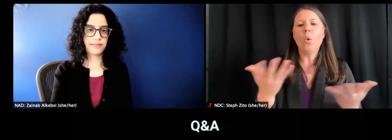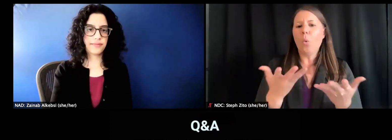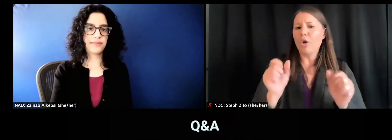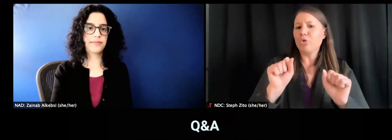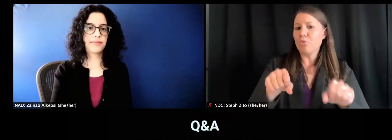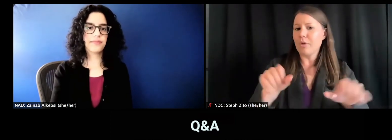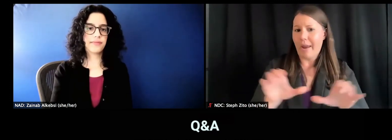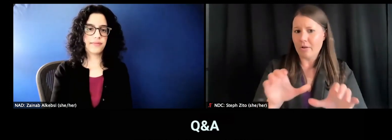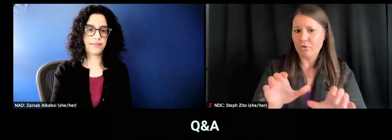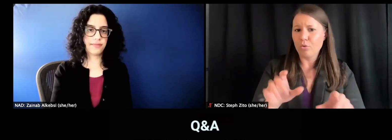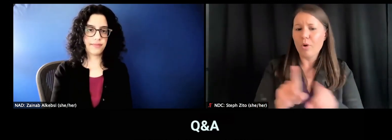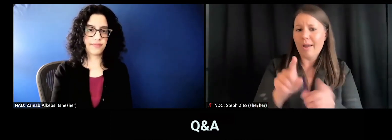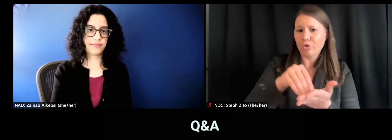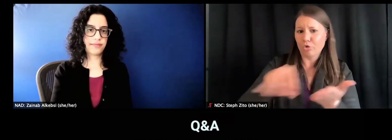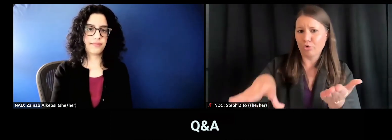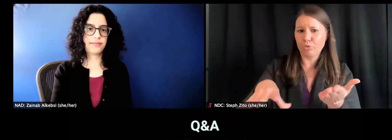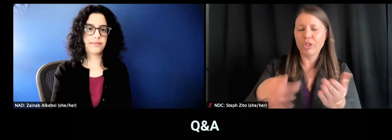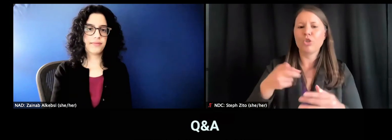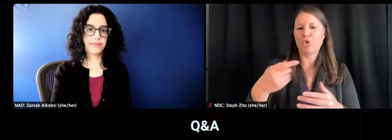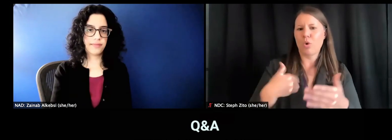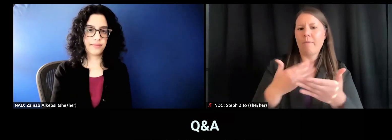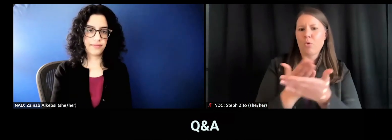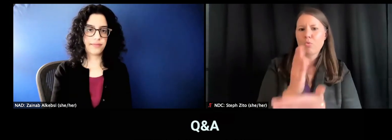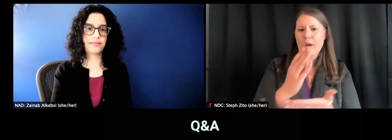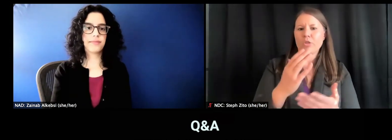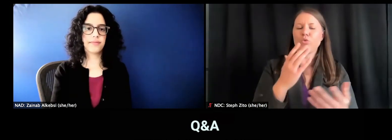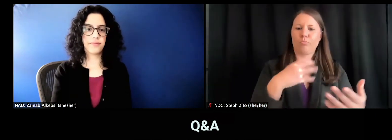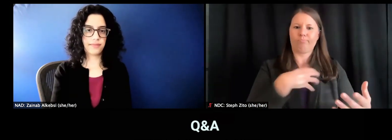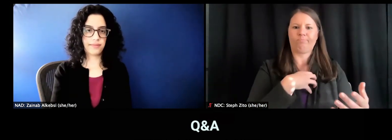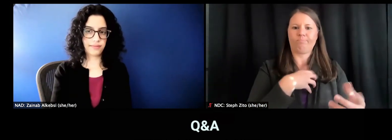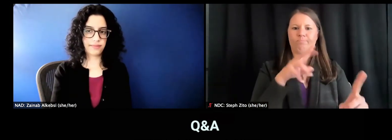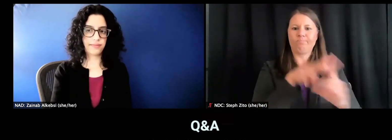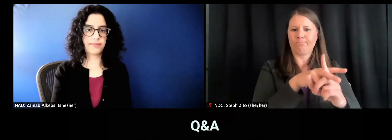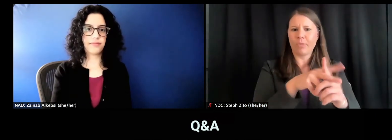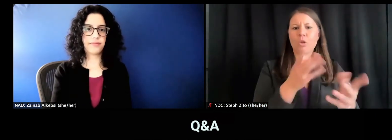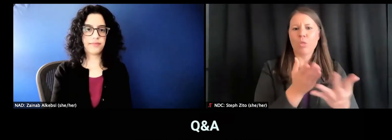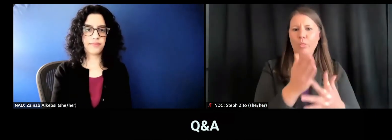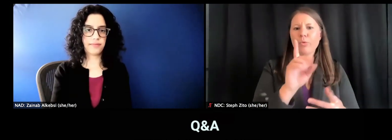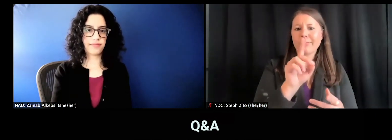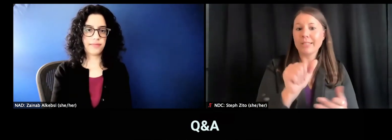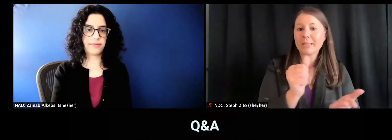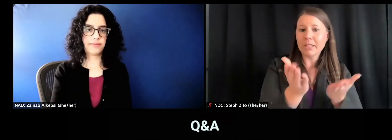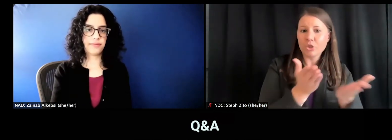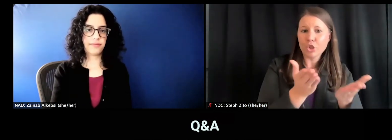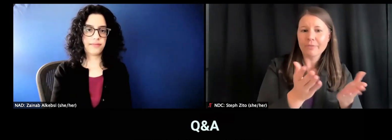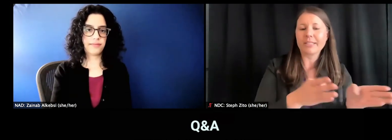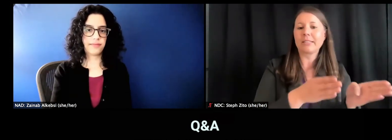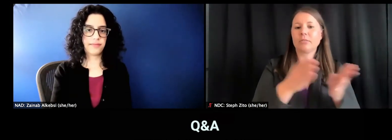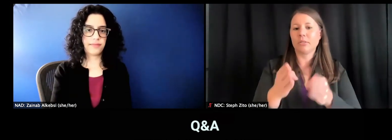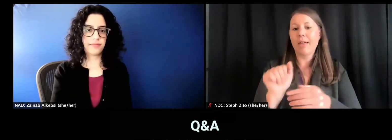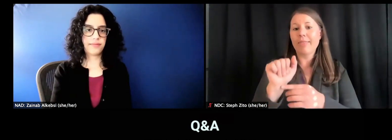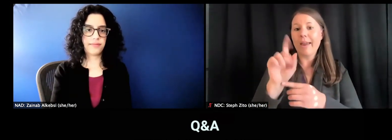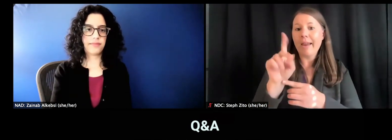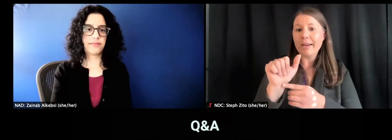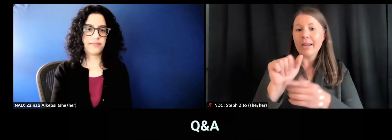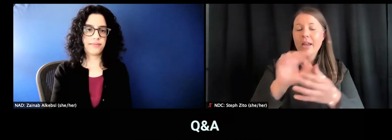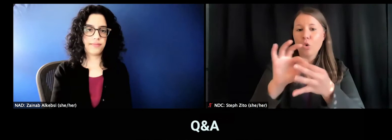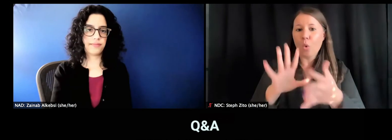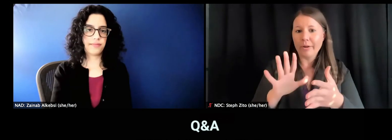and that doesn't have to be that way. Students also do have a right to file a grievance with the disability services office,